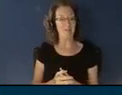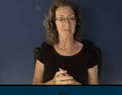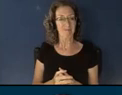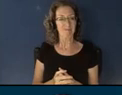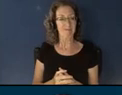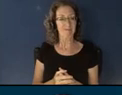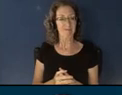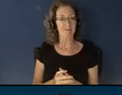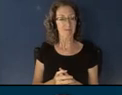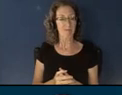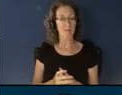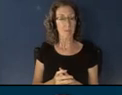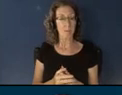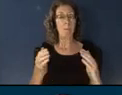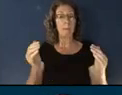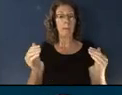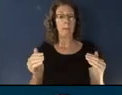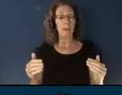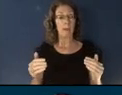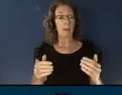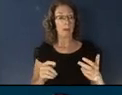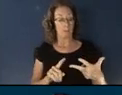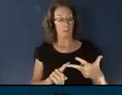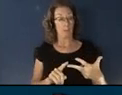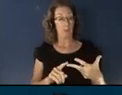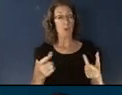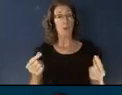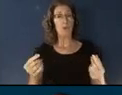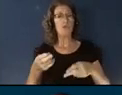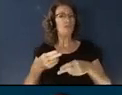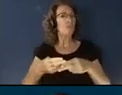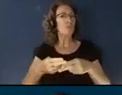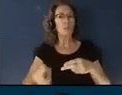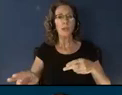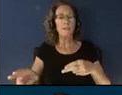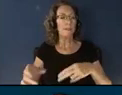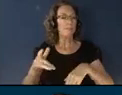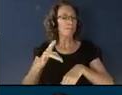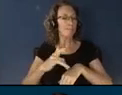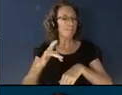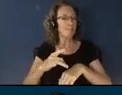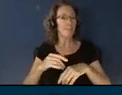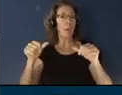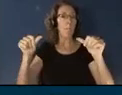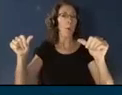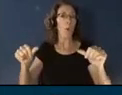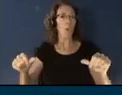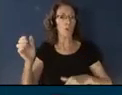um The last thing I'm just going to do is a really brief uh poster presentation review um